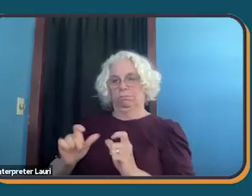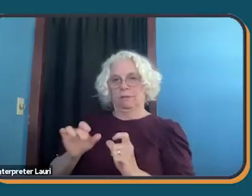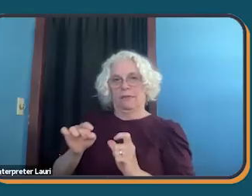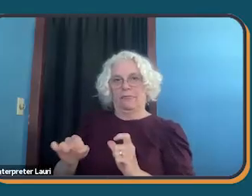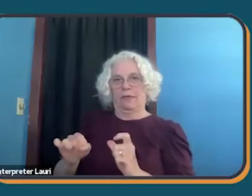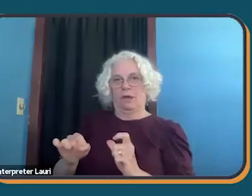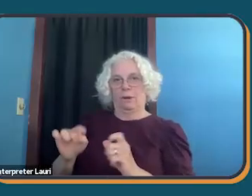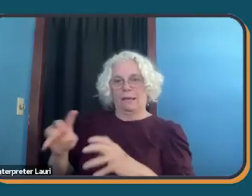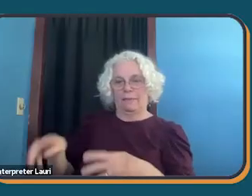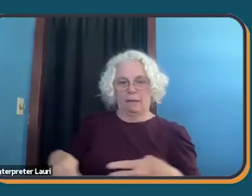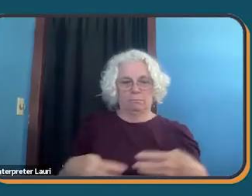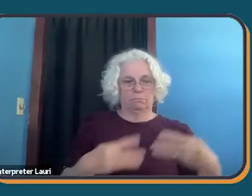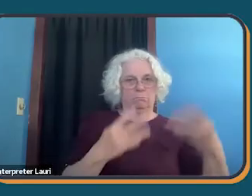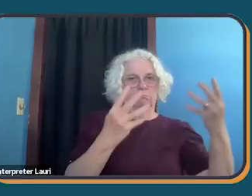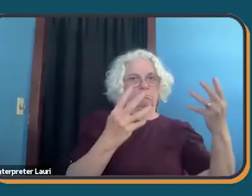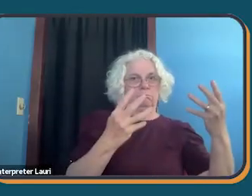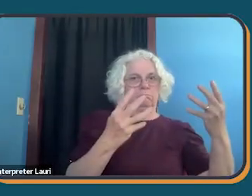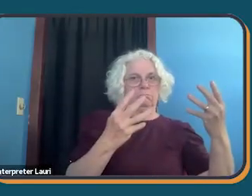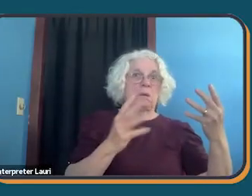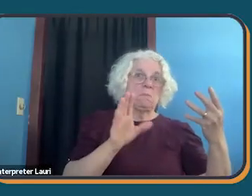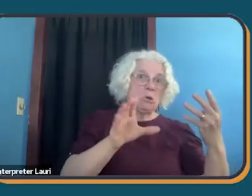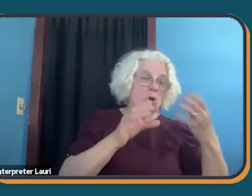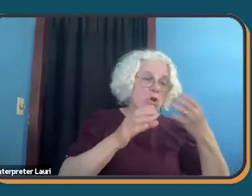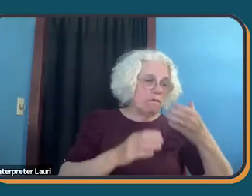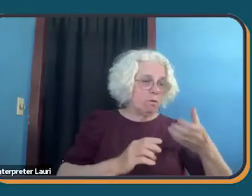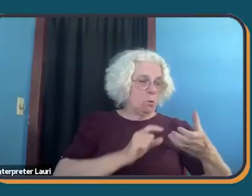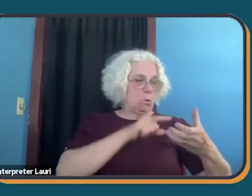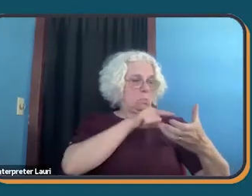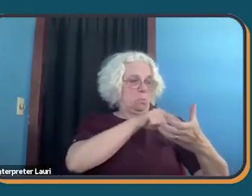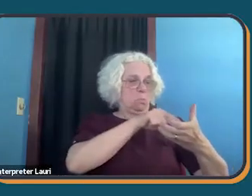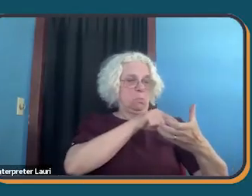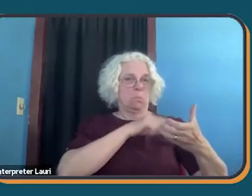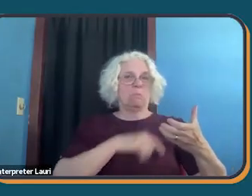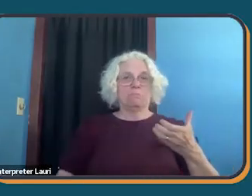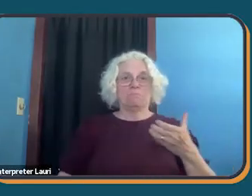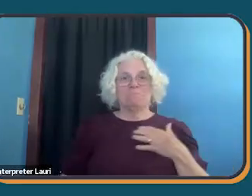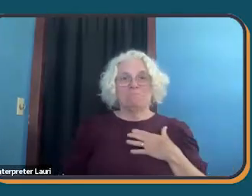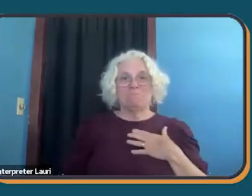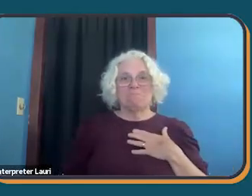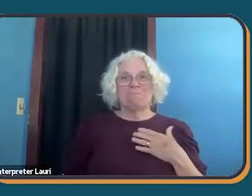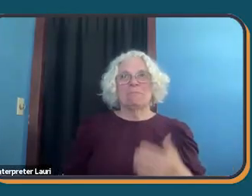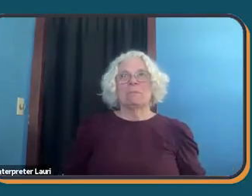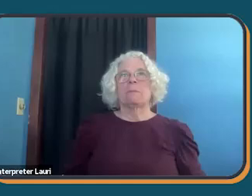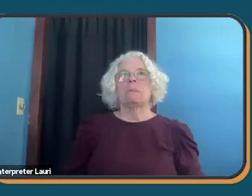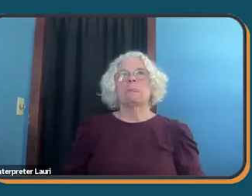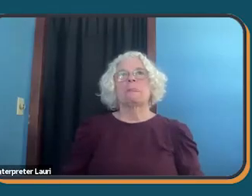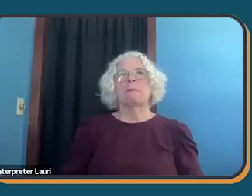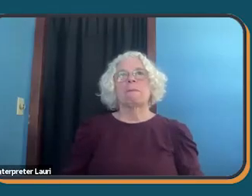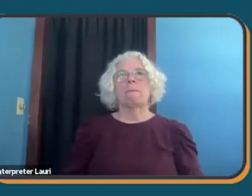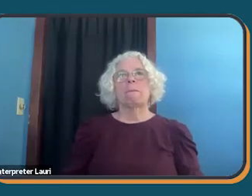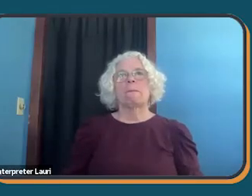if you'd like to pull up the website on your phone Within the website we created a resource library